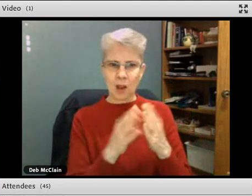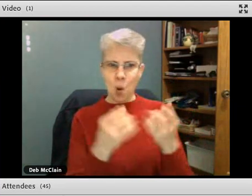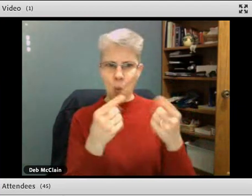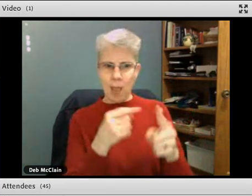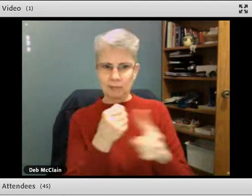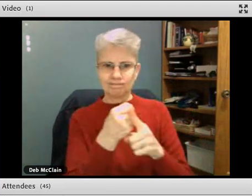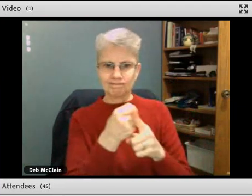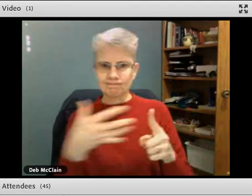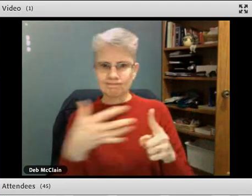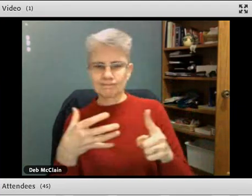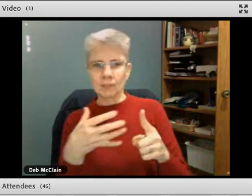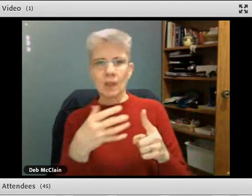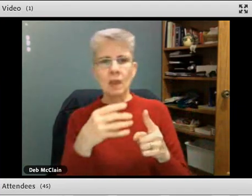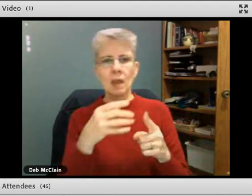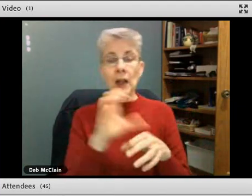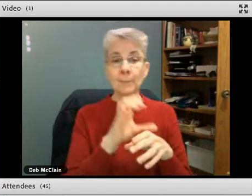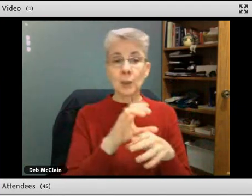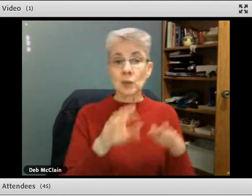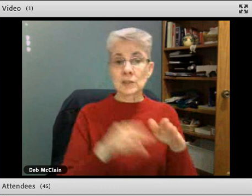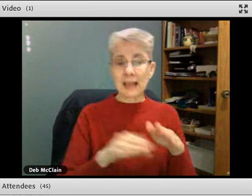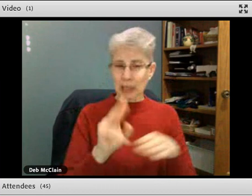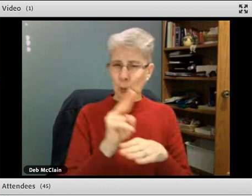of our use of computers and of the Internet.